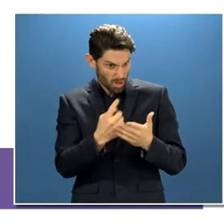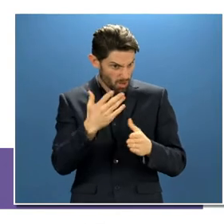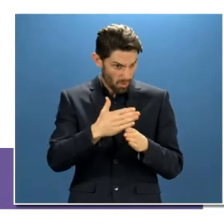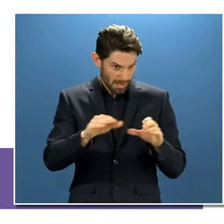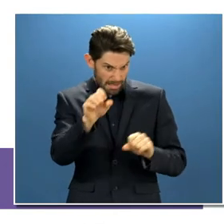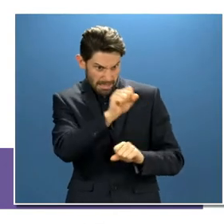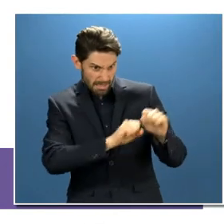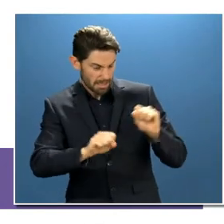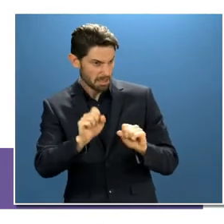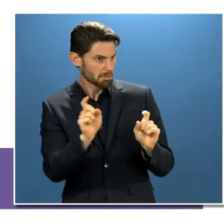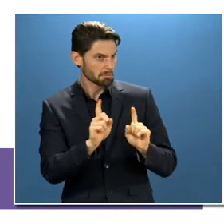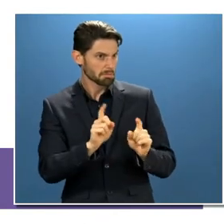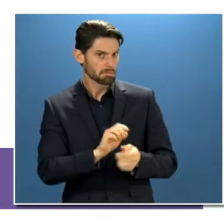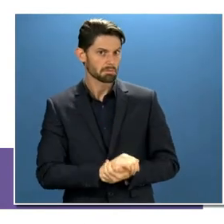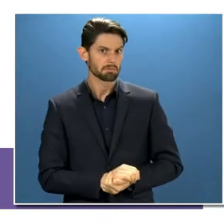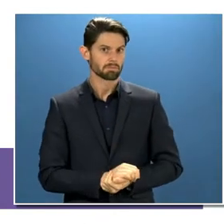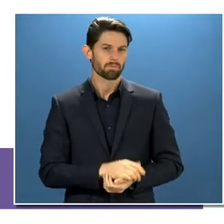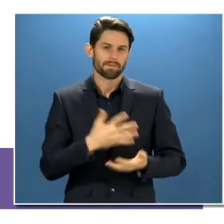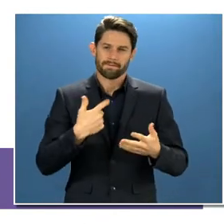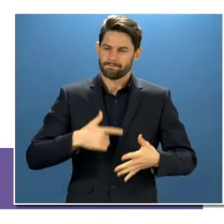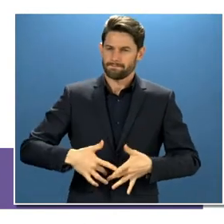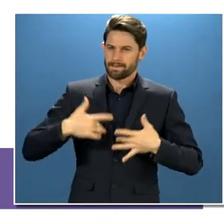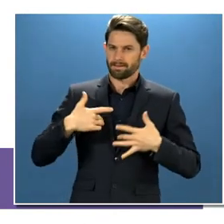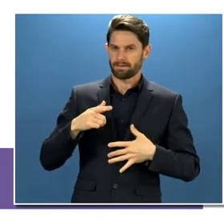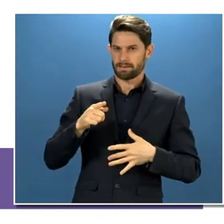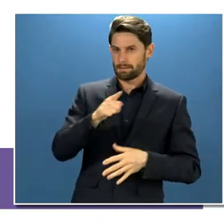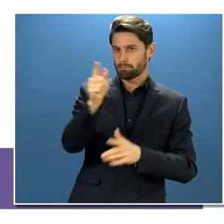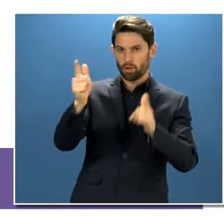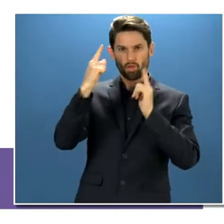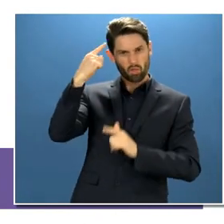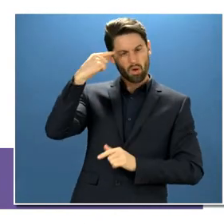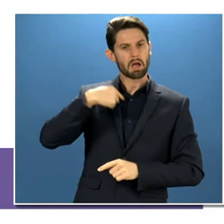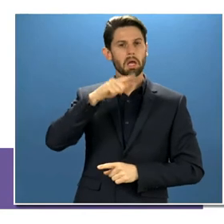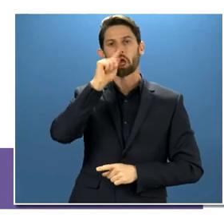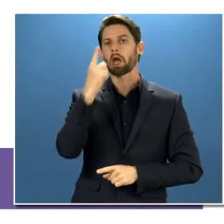I think they assumed I couldn't do that and so they put me on the floor.